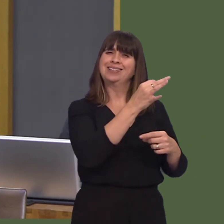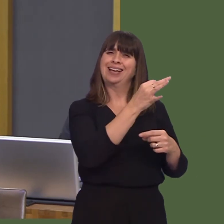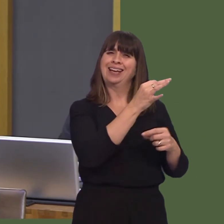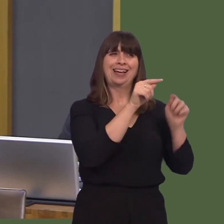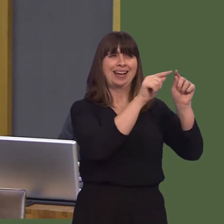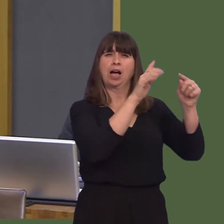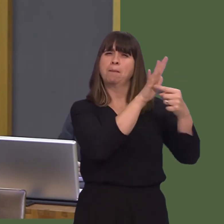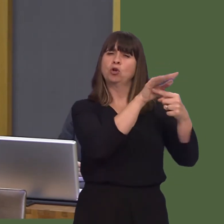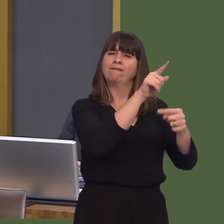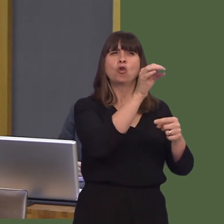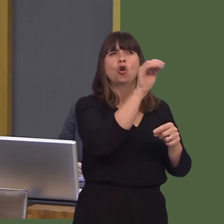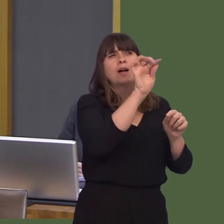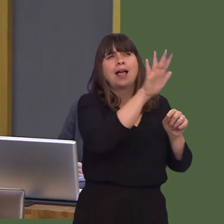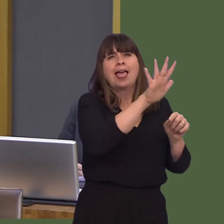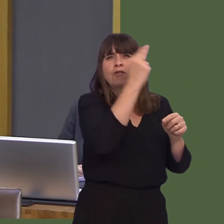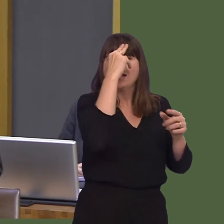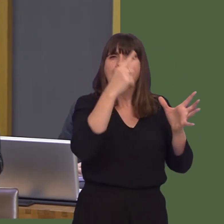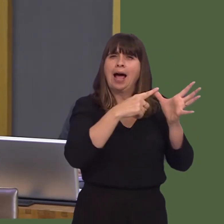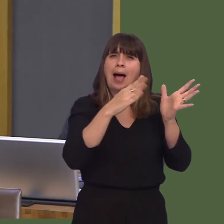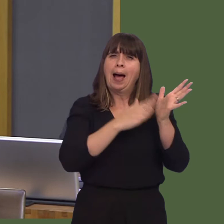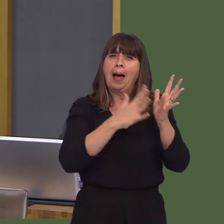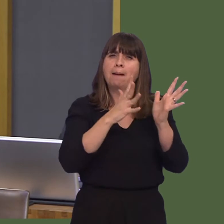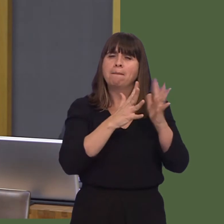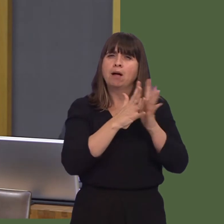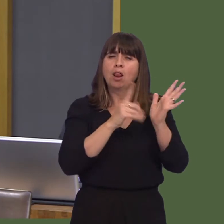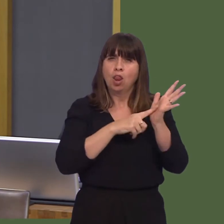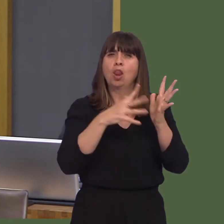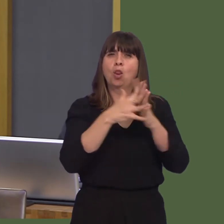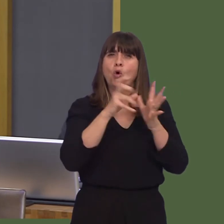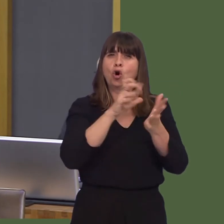There is a line in place already; itís not just grassland.